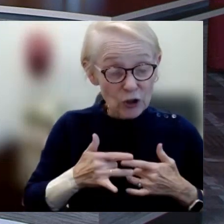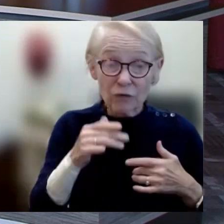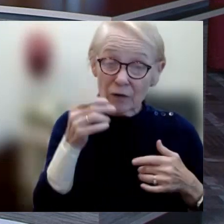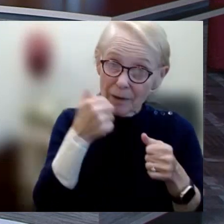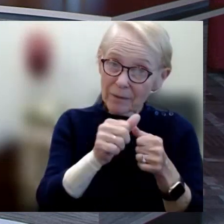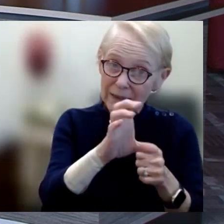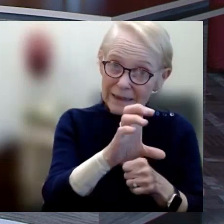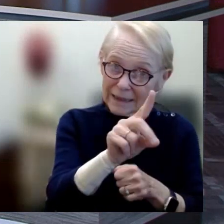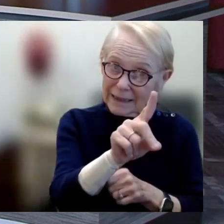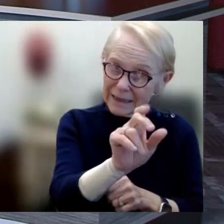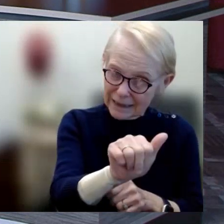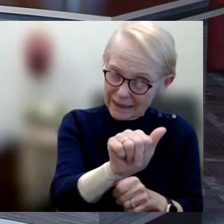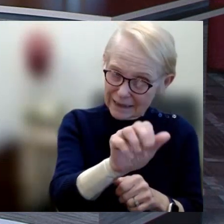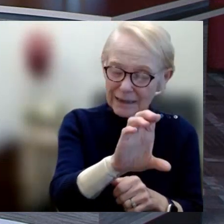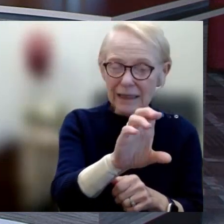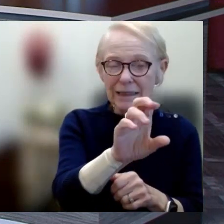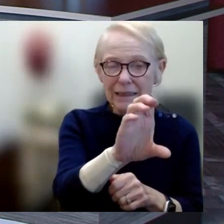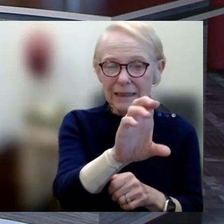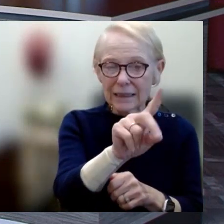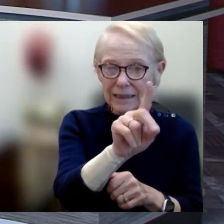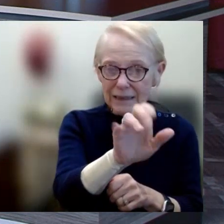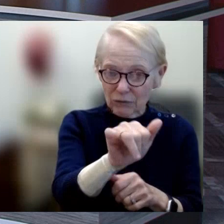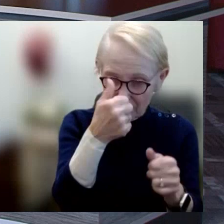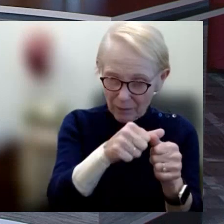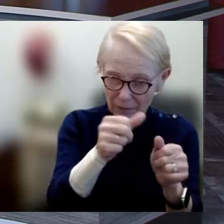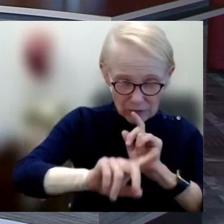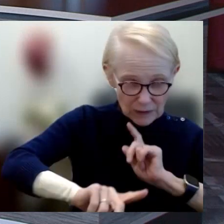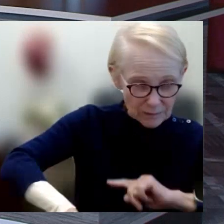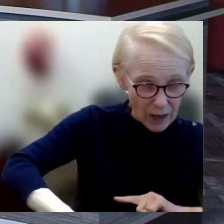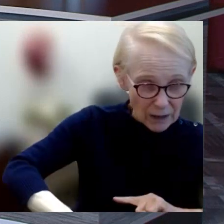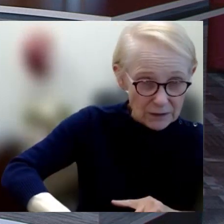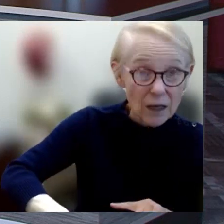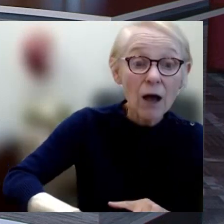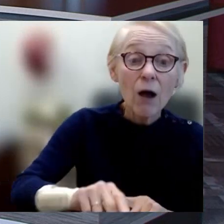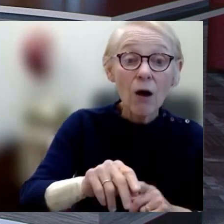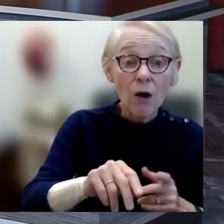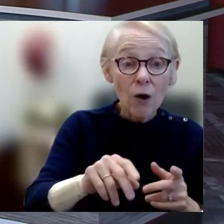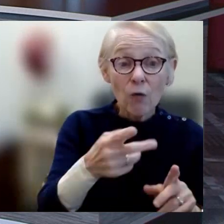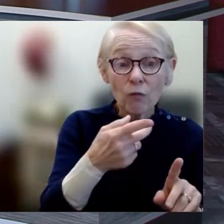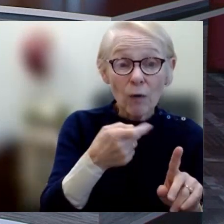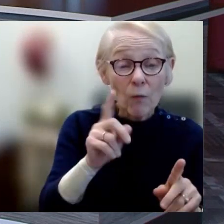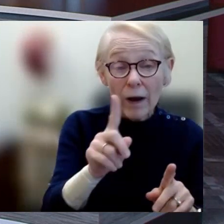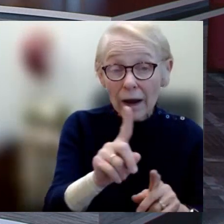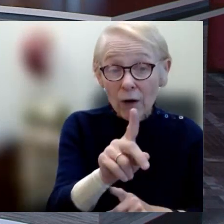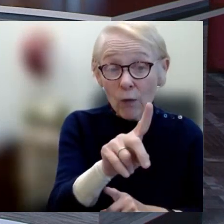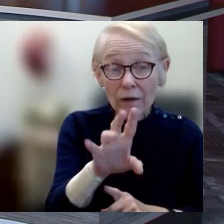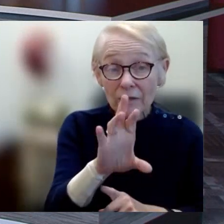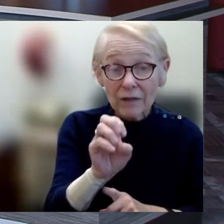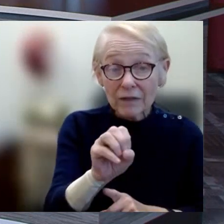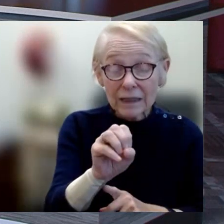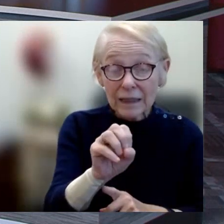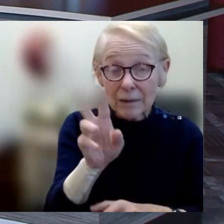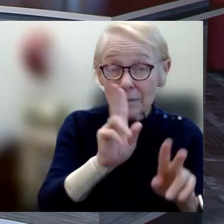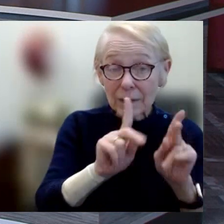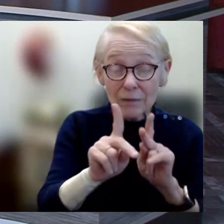we saw a response and that response came from 150 different disability rights organizations to say